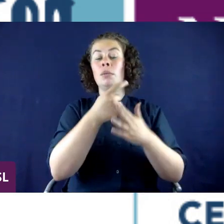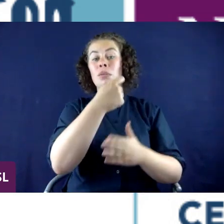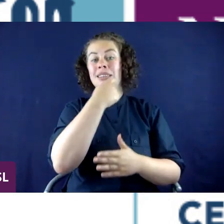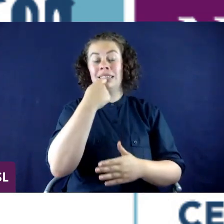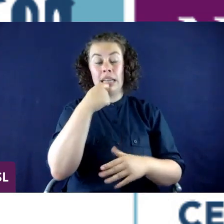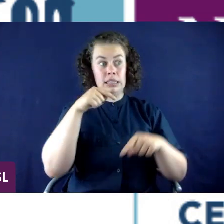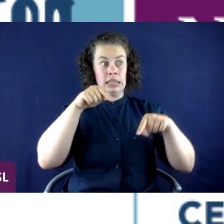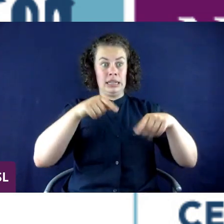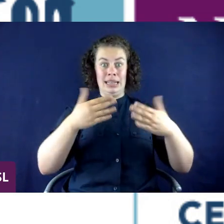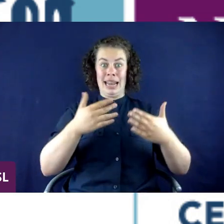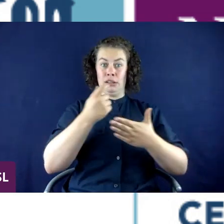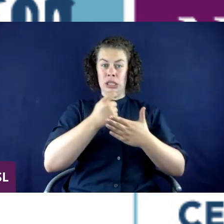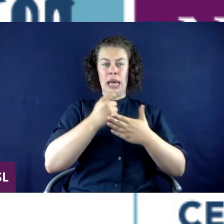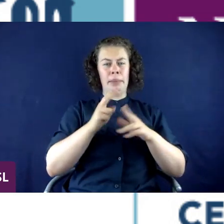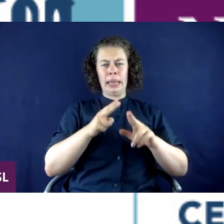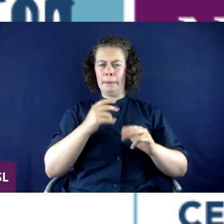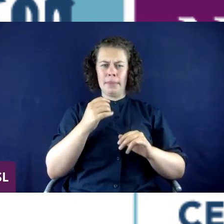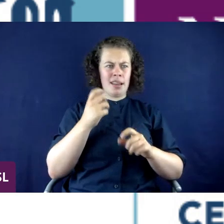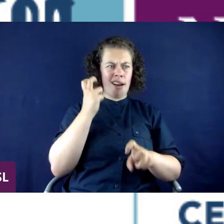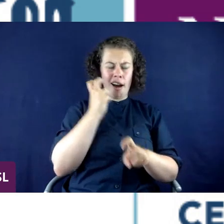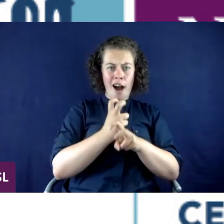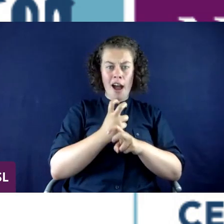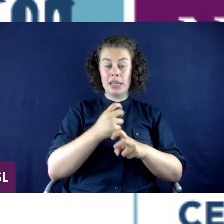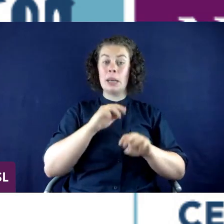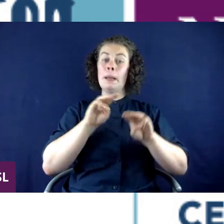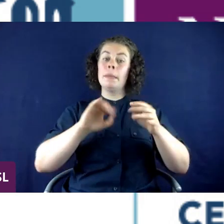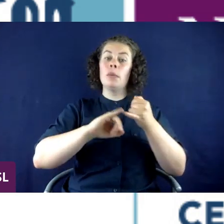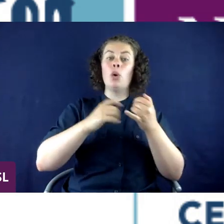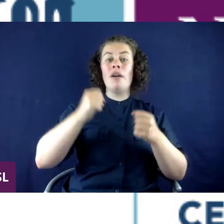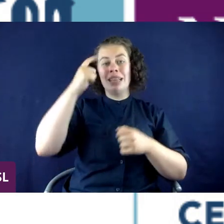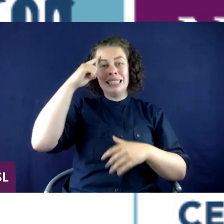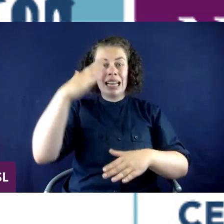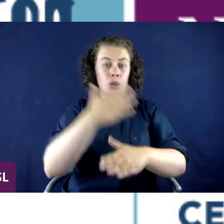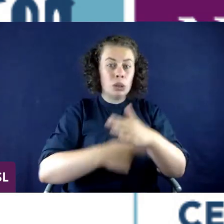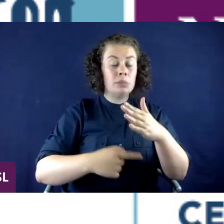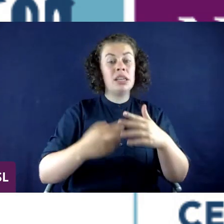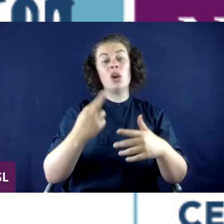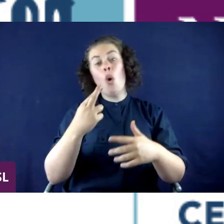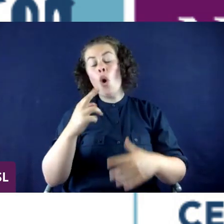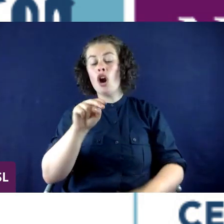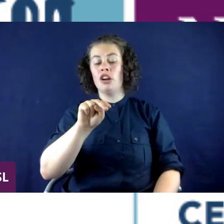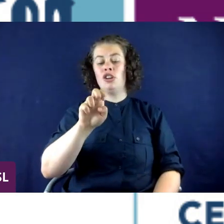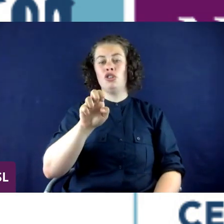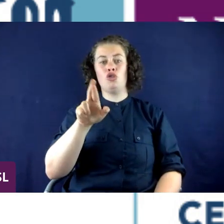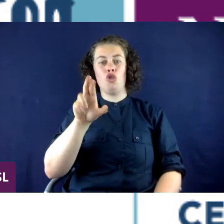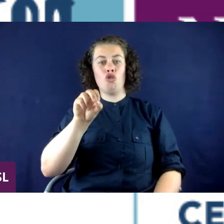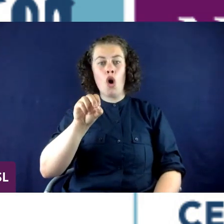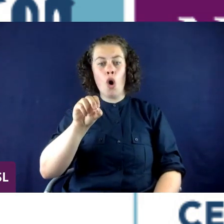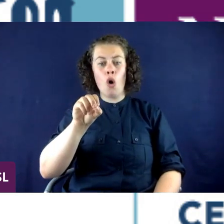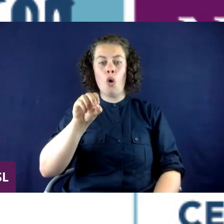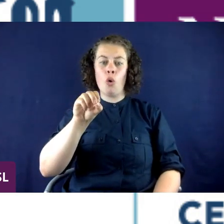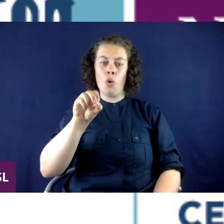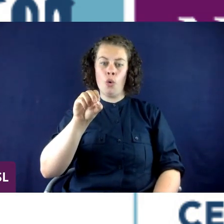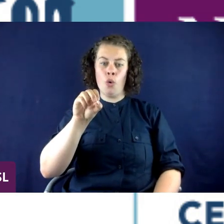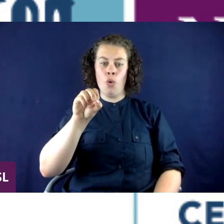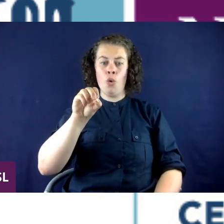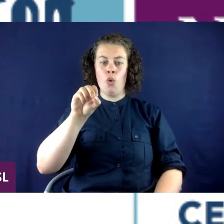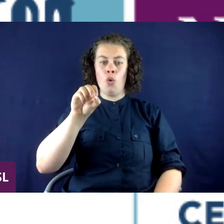story is not centred around autism. The poster makes the point that in this hostile climate, it might be difficult for new